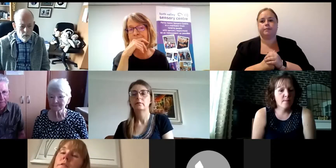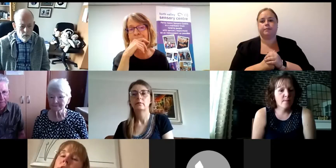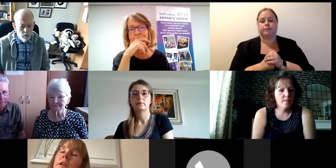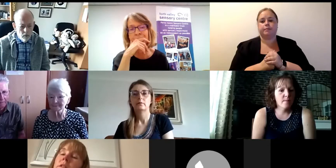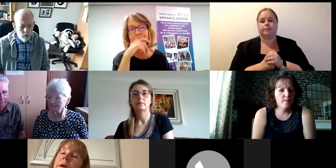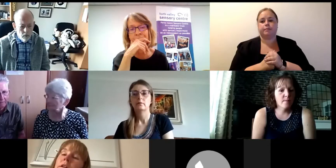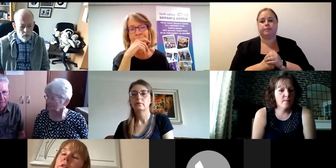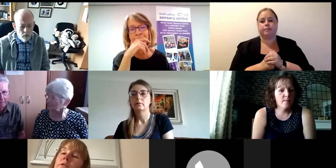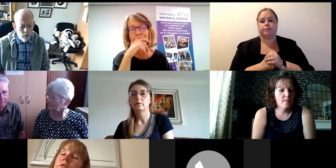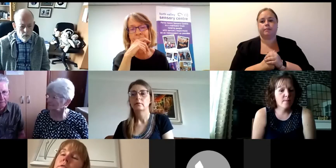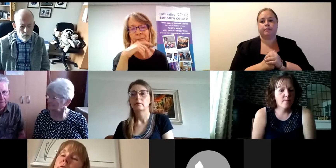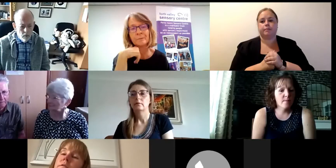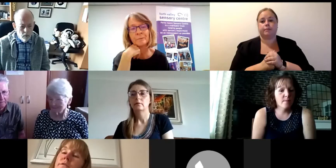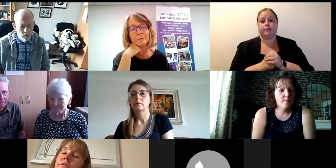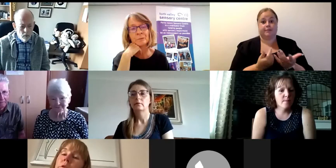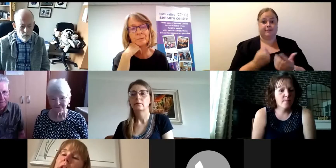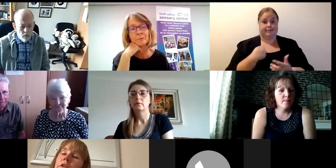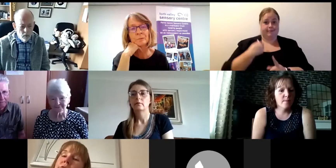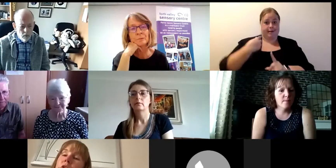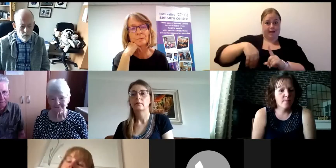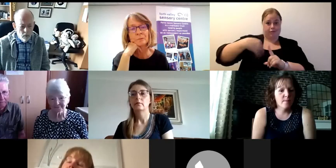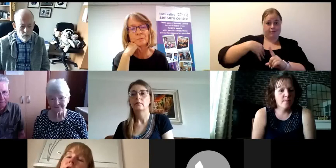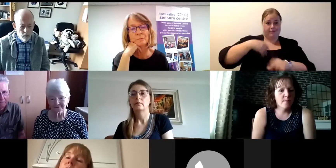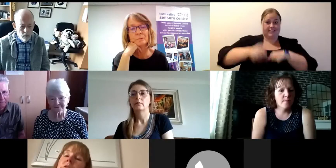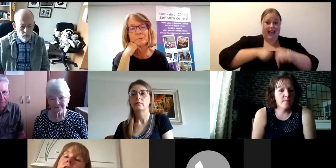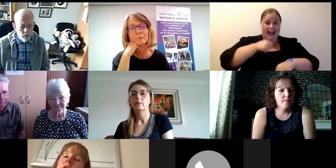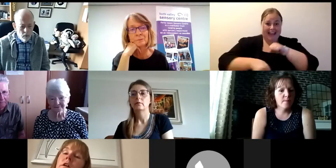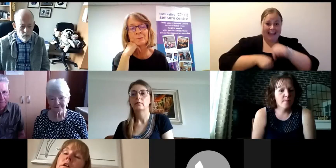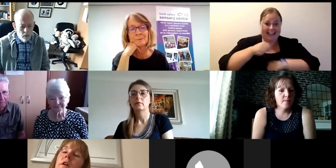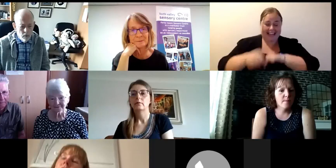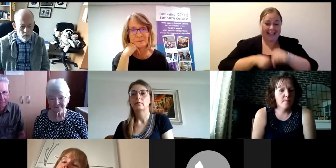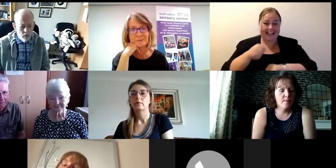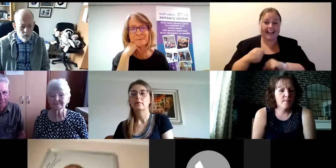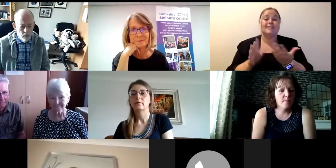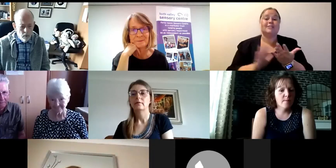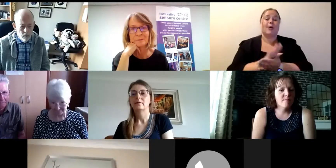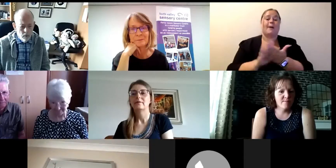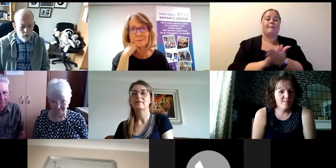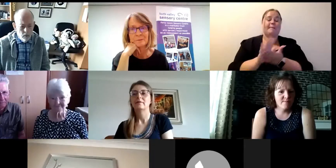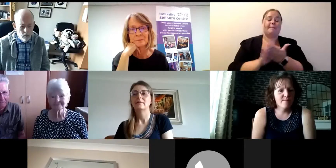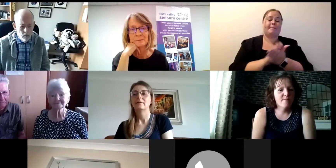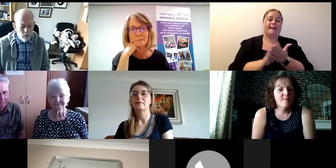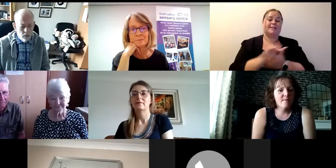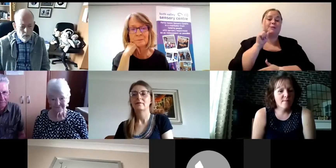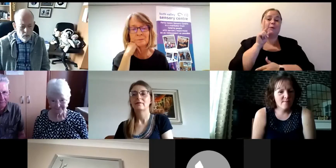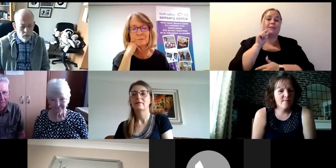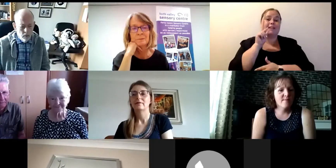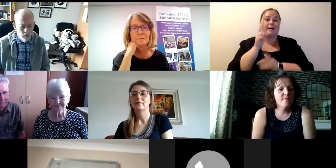background, I've got quite a lot of followers on Twitter, so if I retweet things, or do